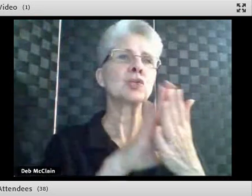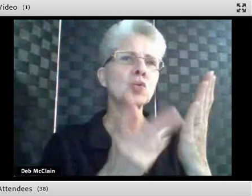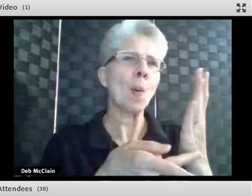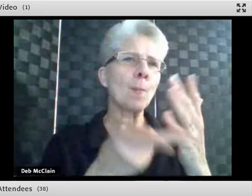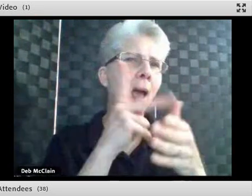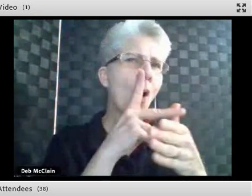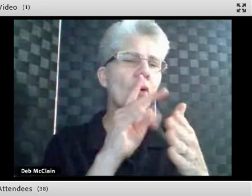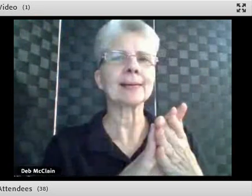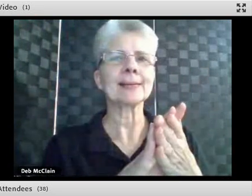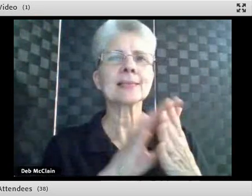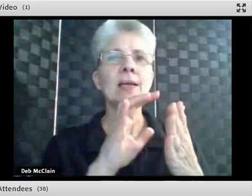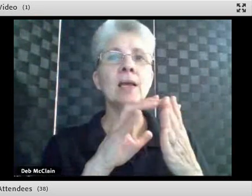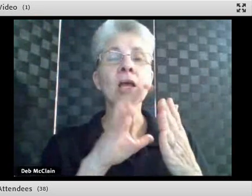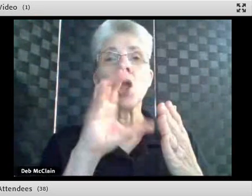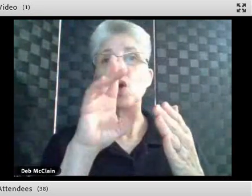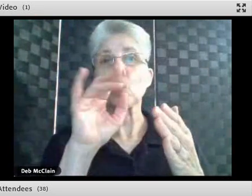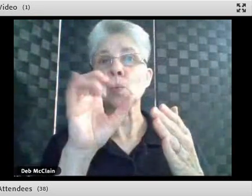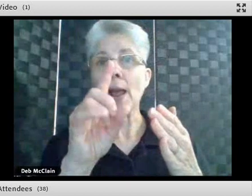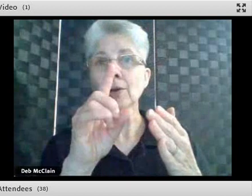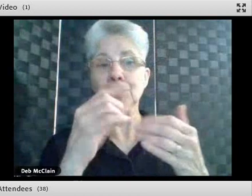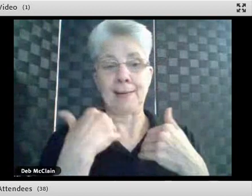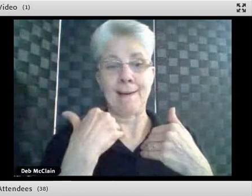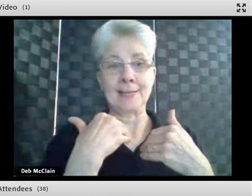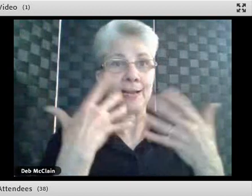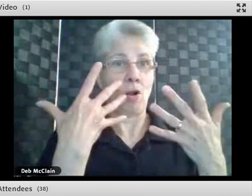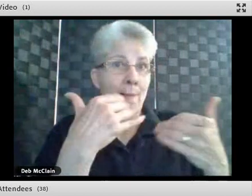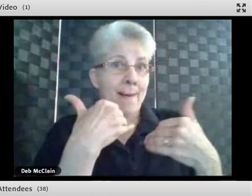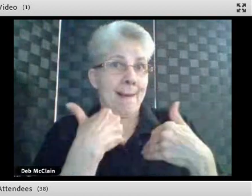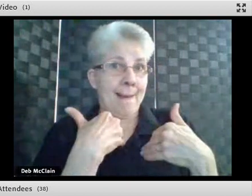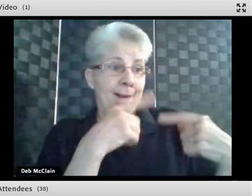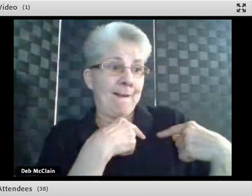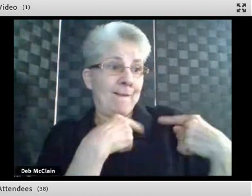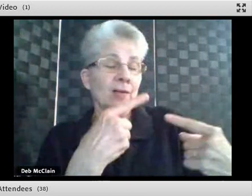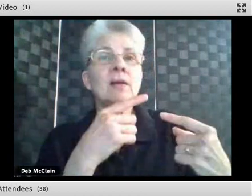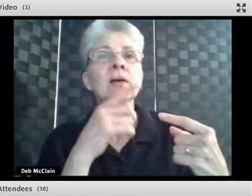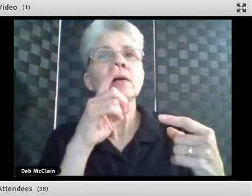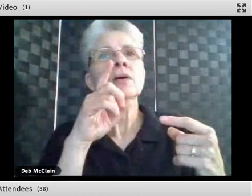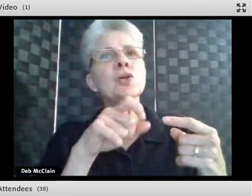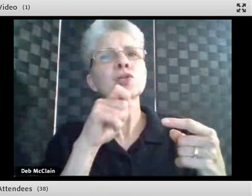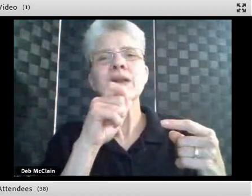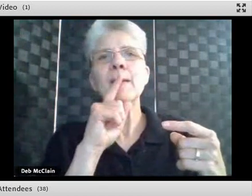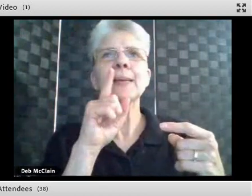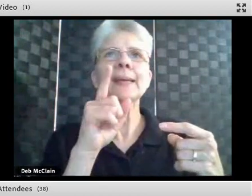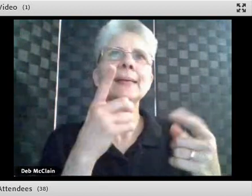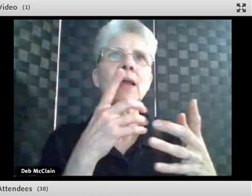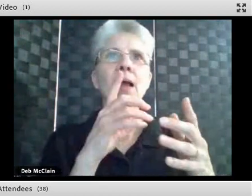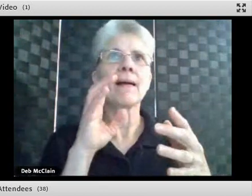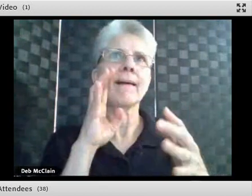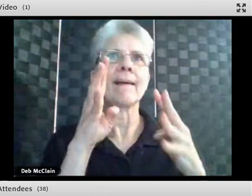what your core record and content types already are. You shouldn't be necessarily reinventing the wheel